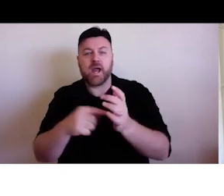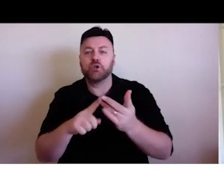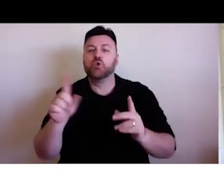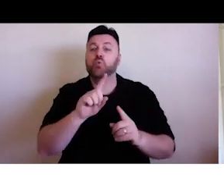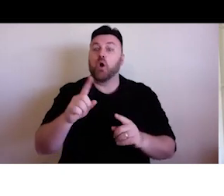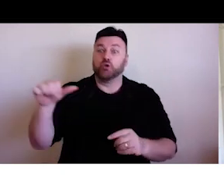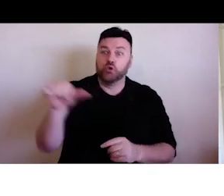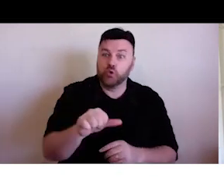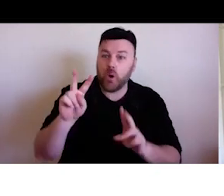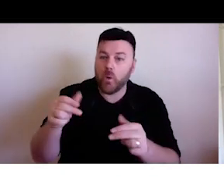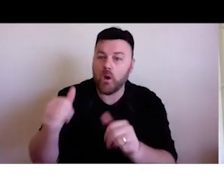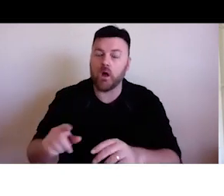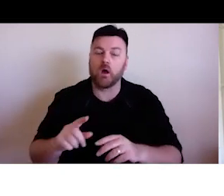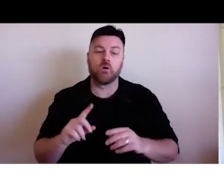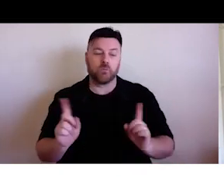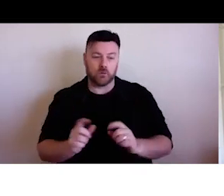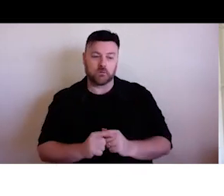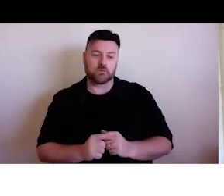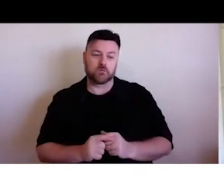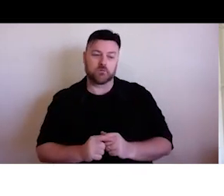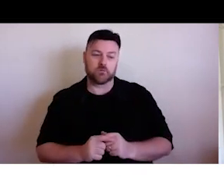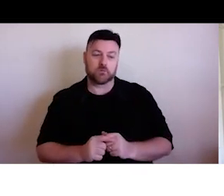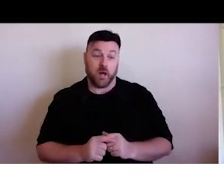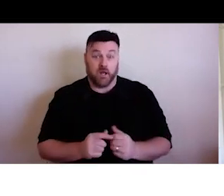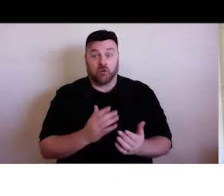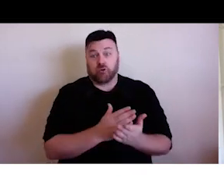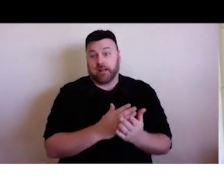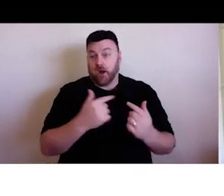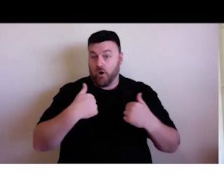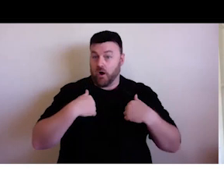function of leadership, we're arguing or we're putting to you, is